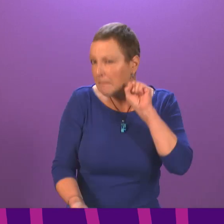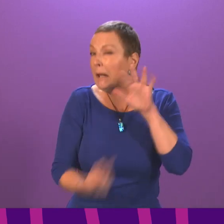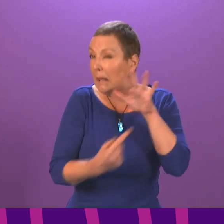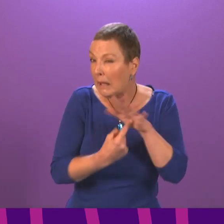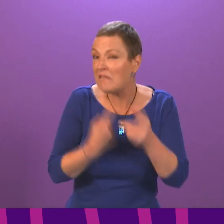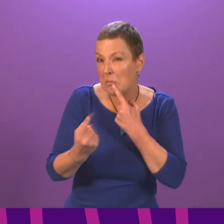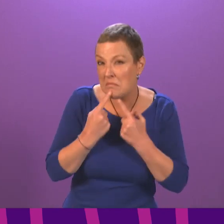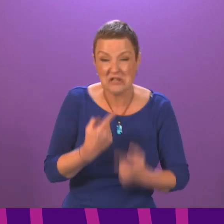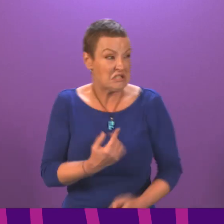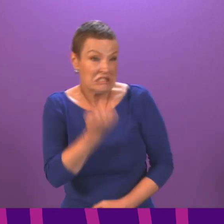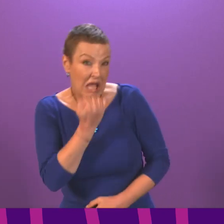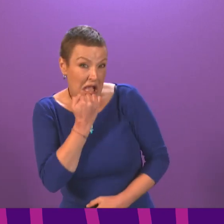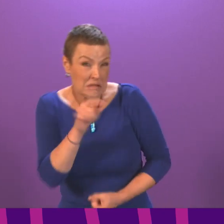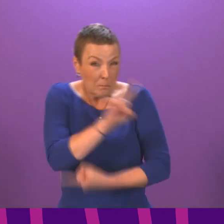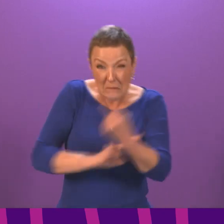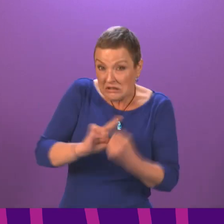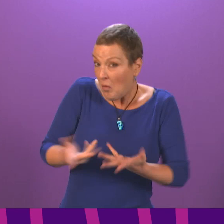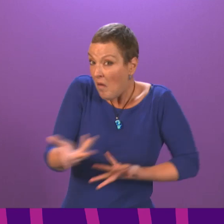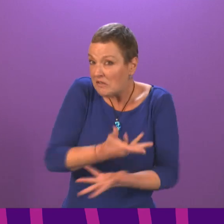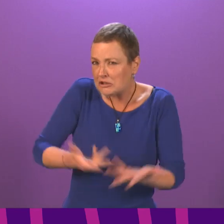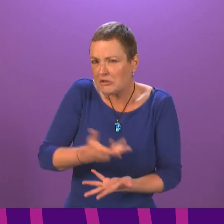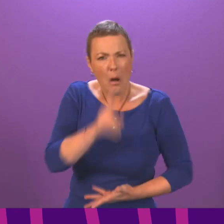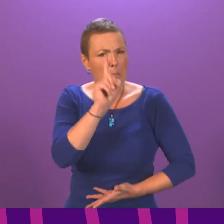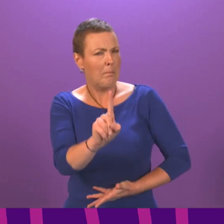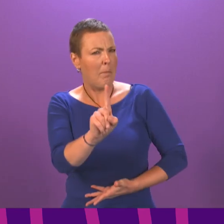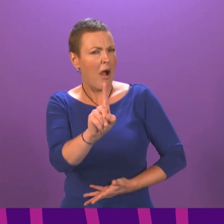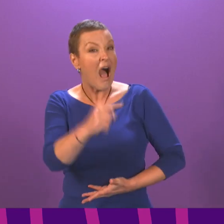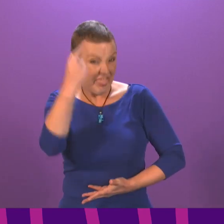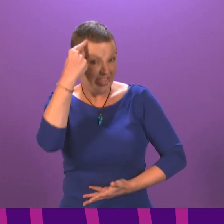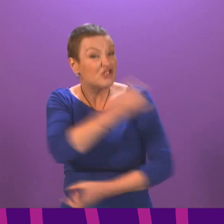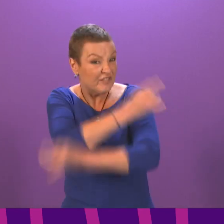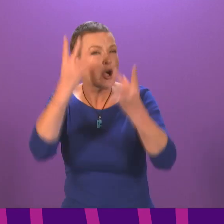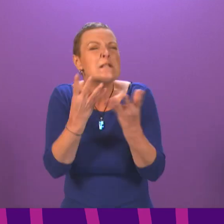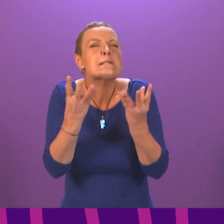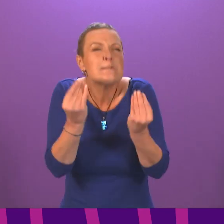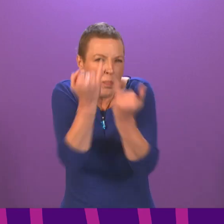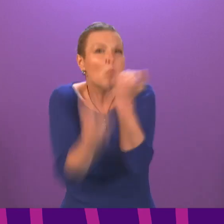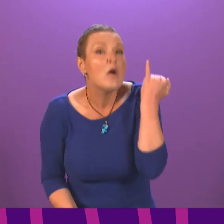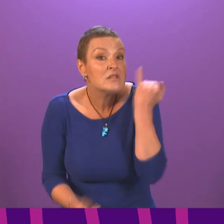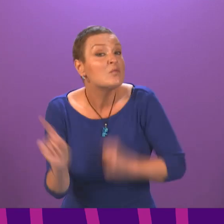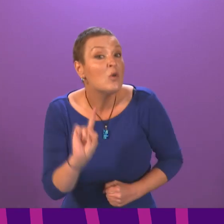as dates, meetings and conversations. Has she not forgotten something far more fundamental, too?